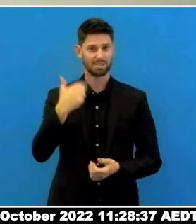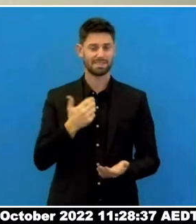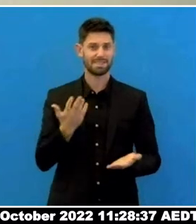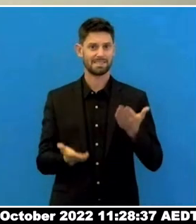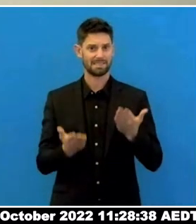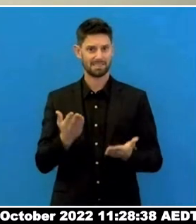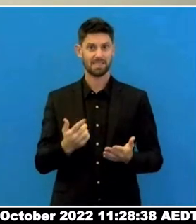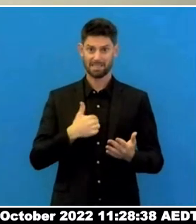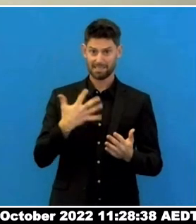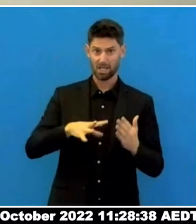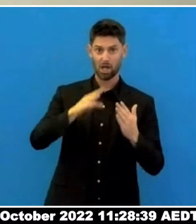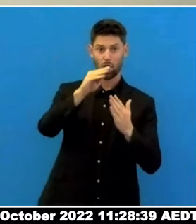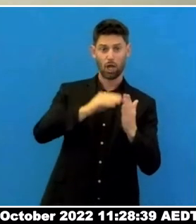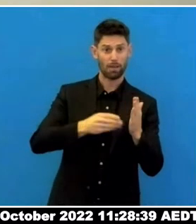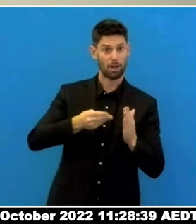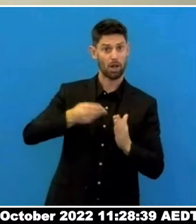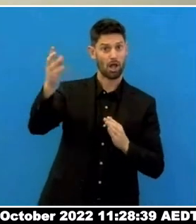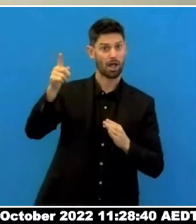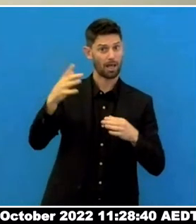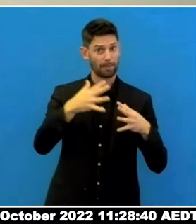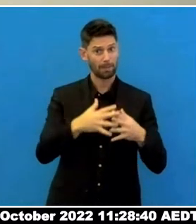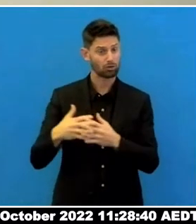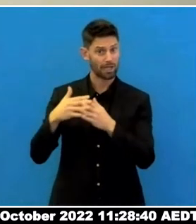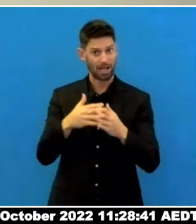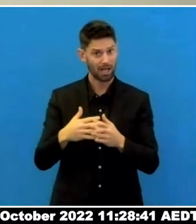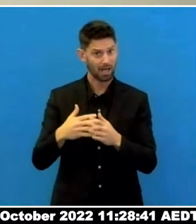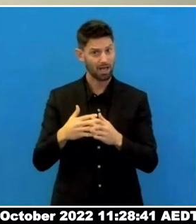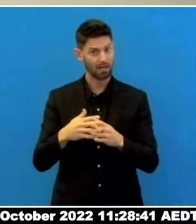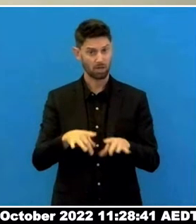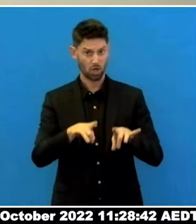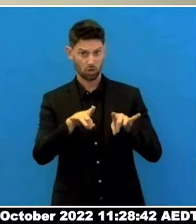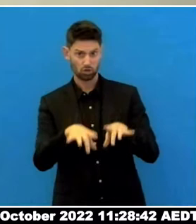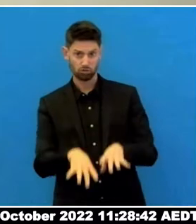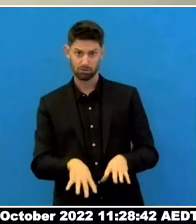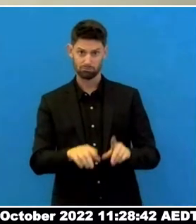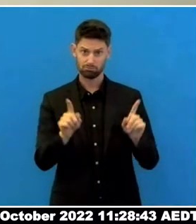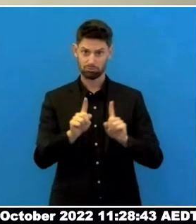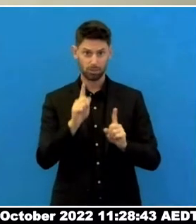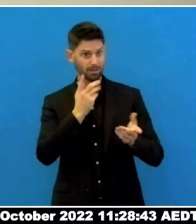I lived in the Australia, leave Australia not have humanity. Killing in the life.